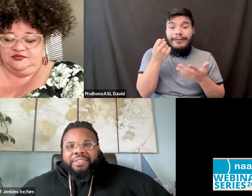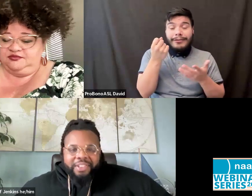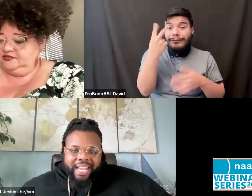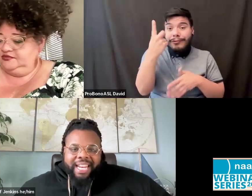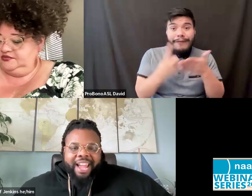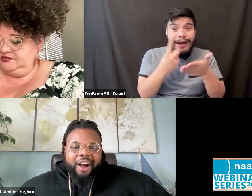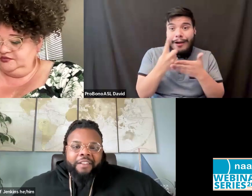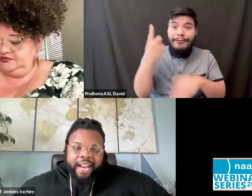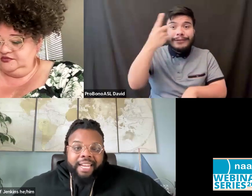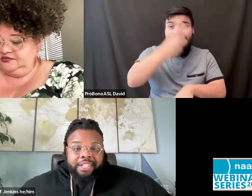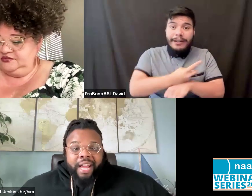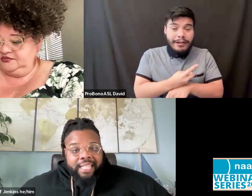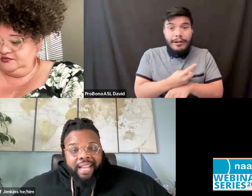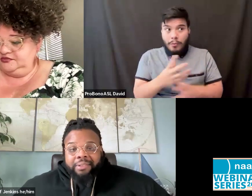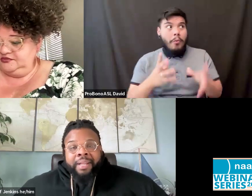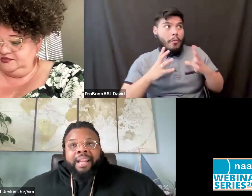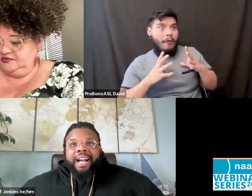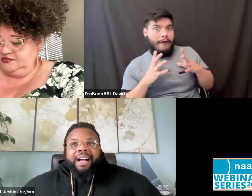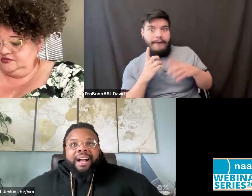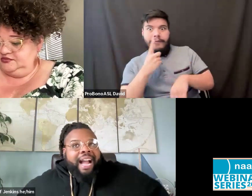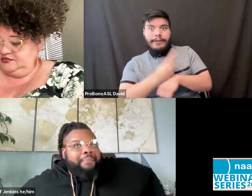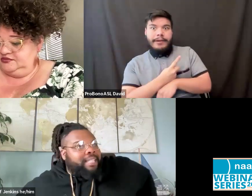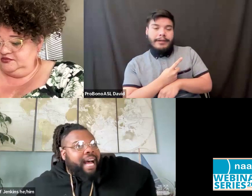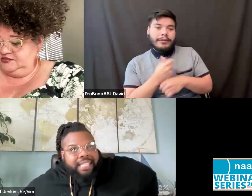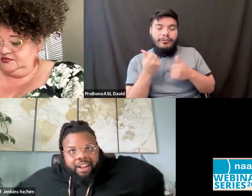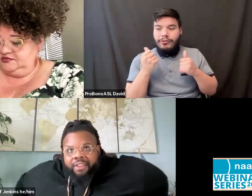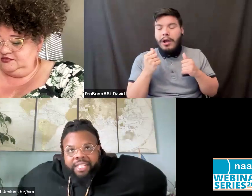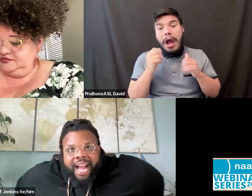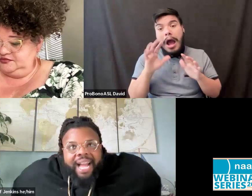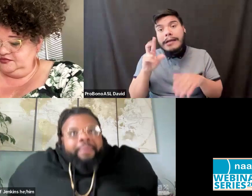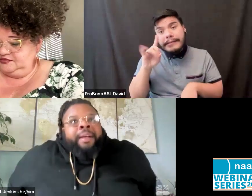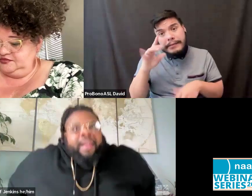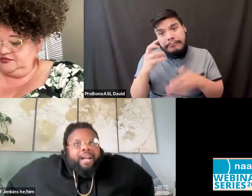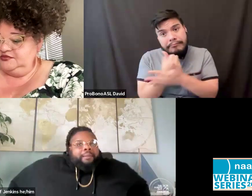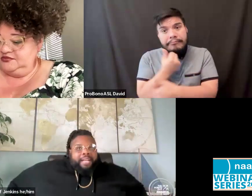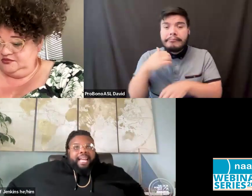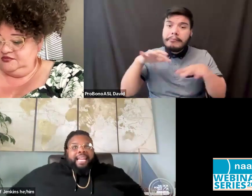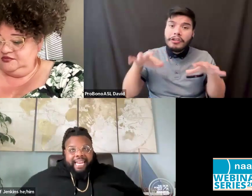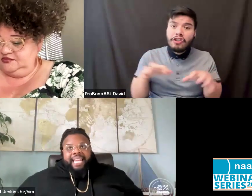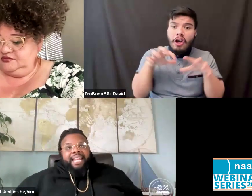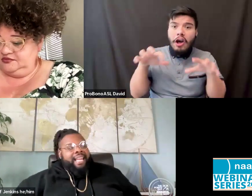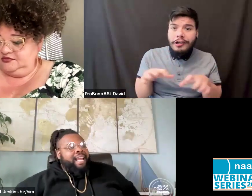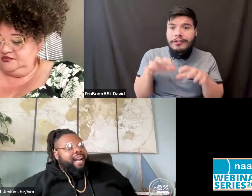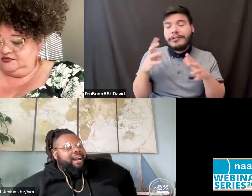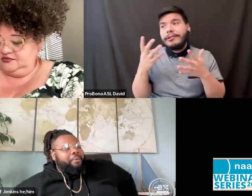you do get a day off and I did try to take over. I got massages all the time because I needed it.